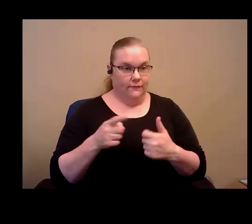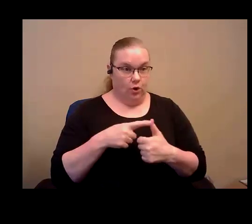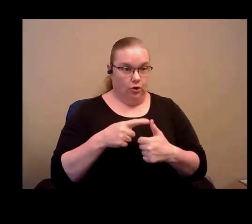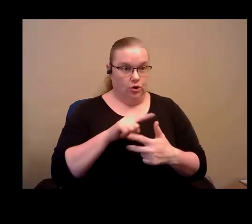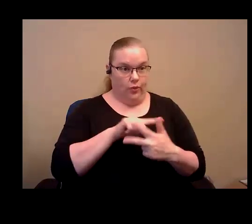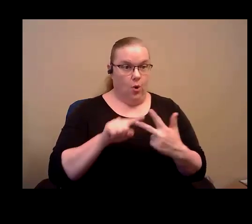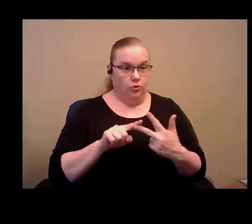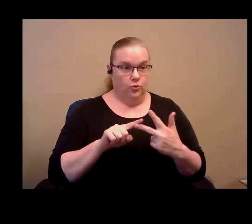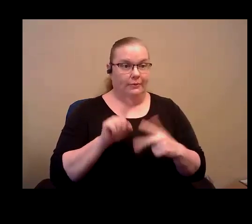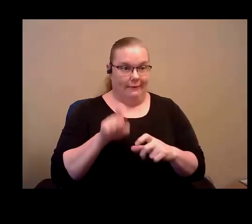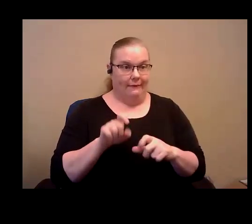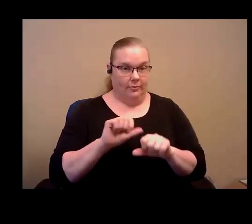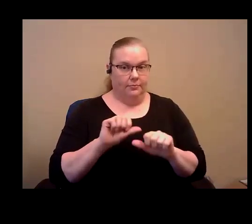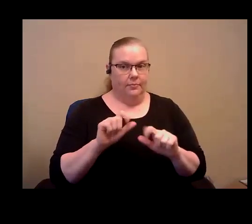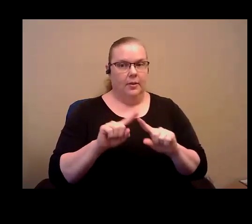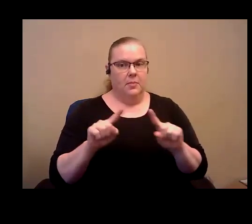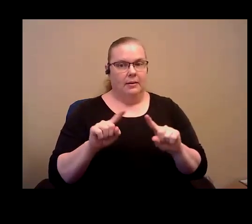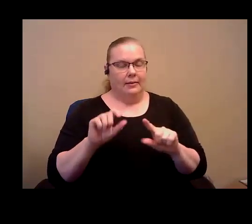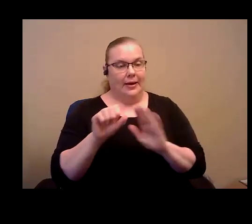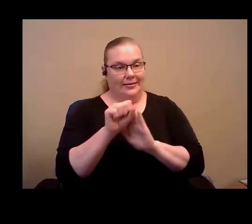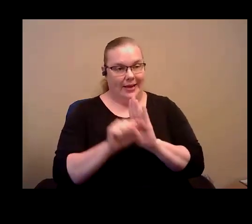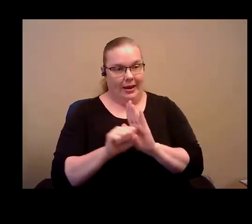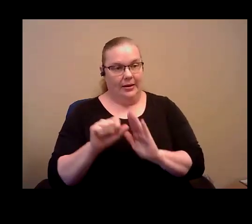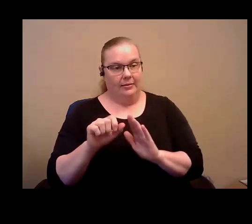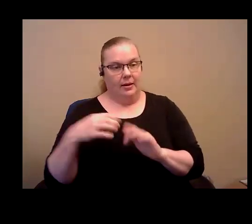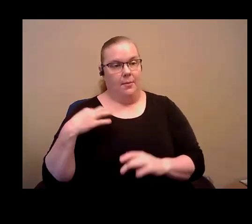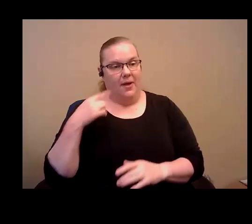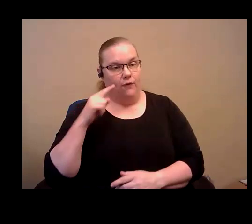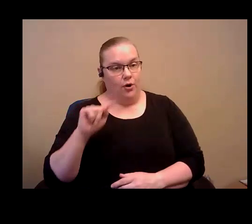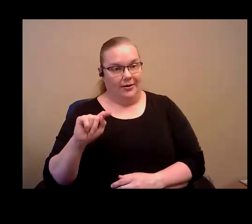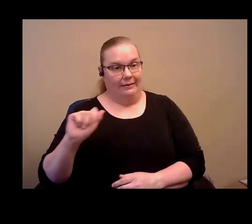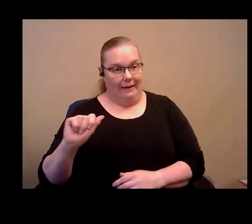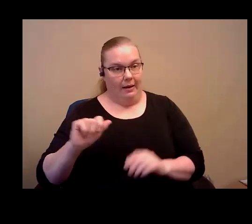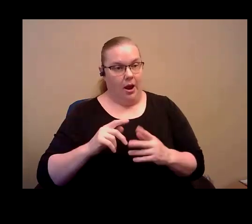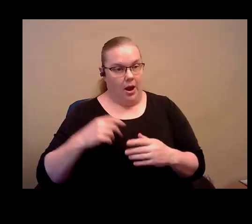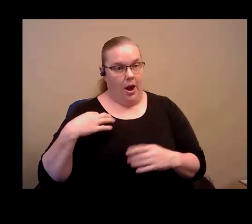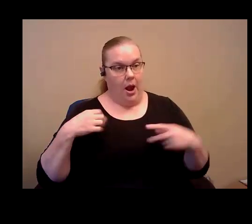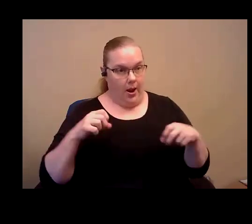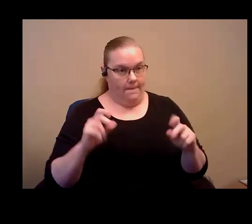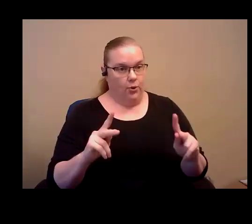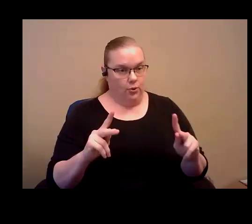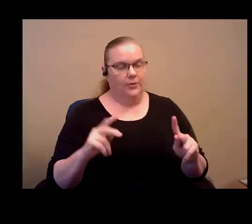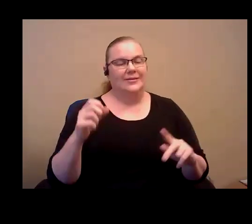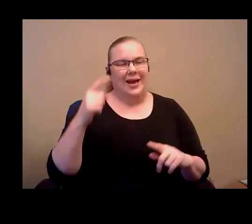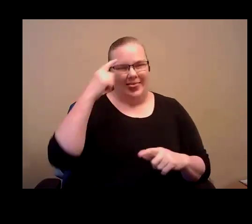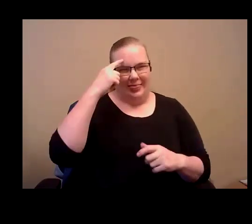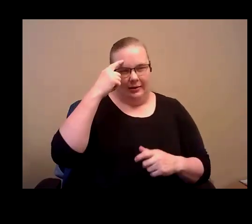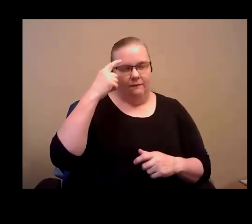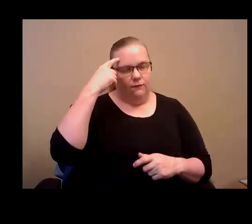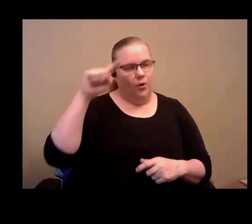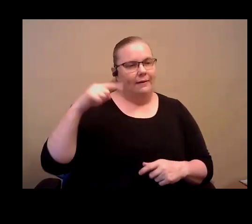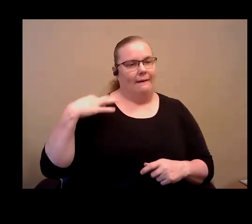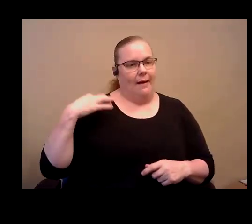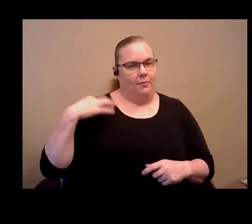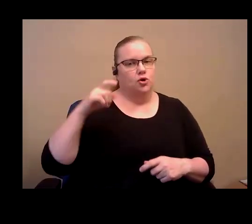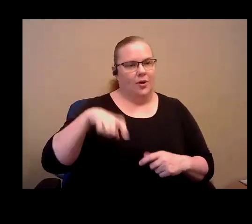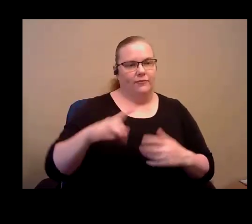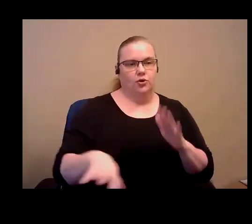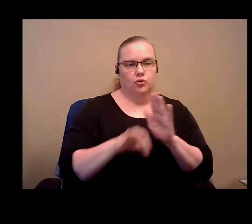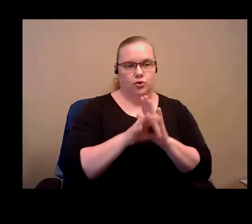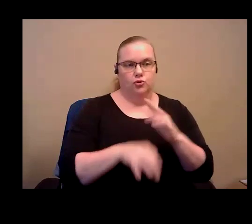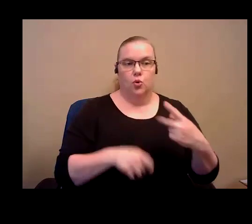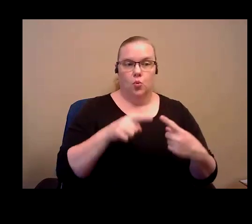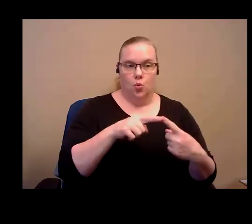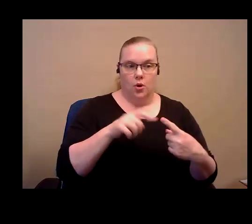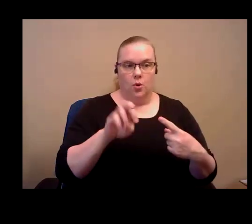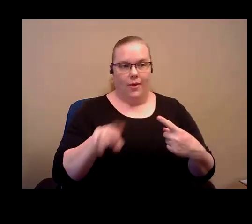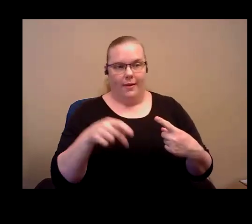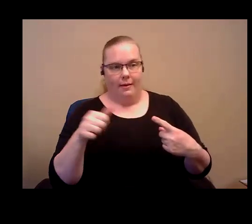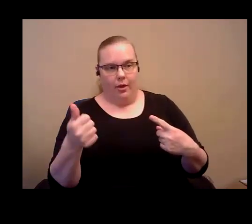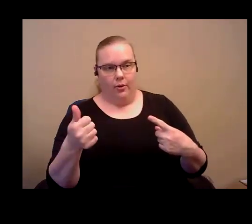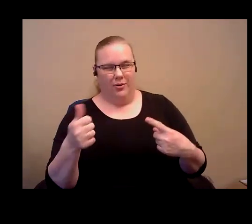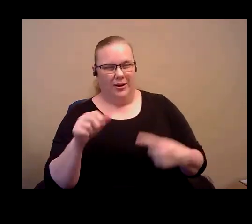Can states apply for both TA opportunities? I believe for the application, it is you have to select one or the other. Does anyone from NCOA wanna back me up on that?